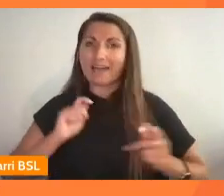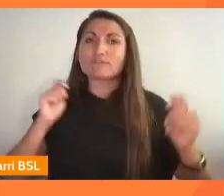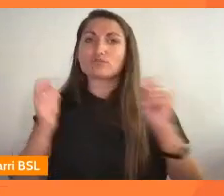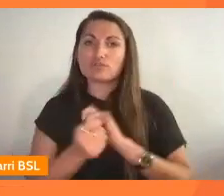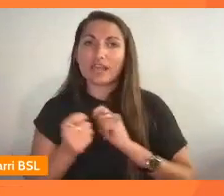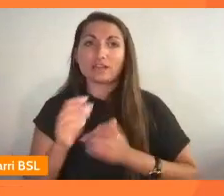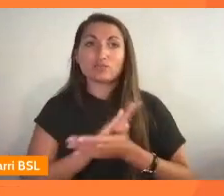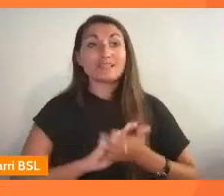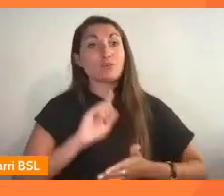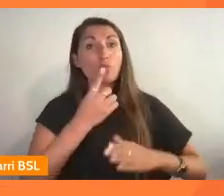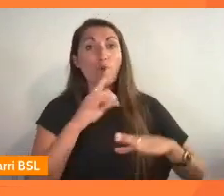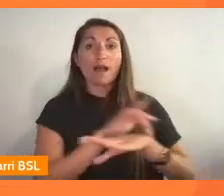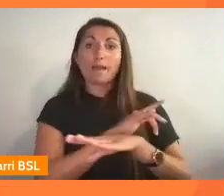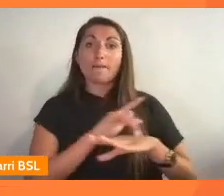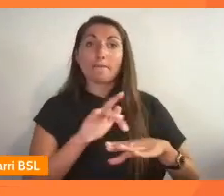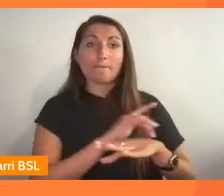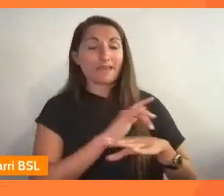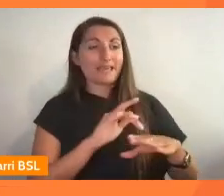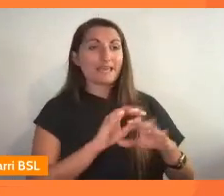That you don't just make the piece and send it off to a shiny festival and